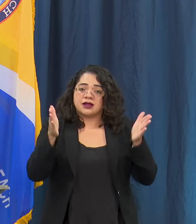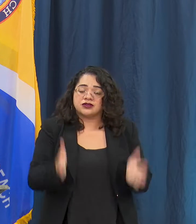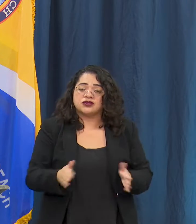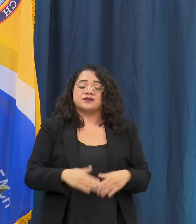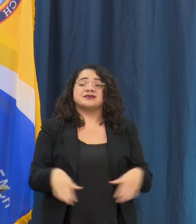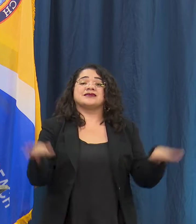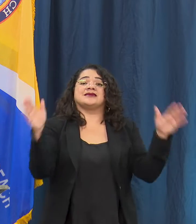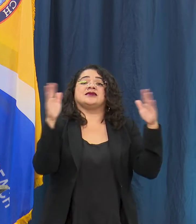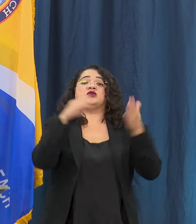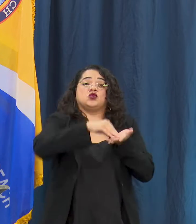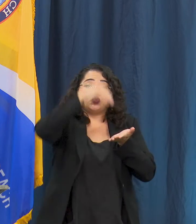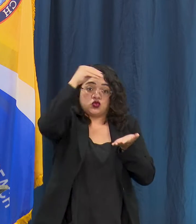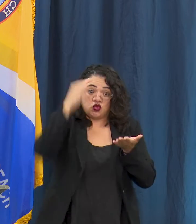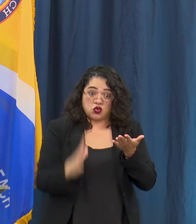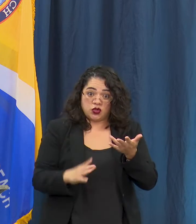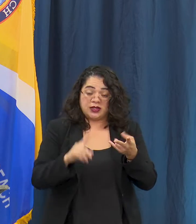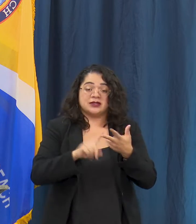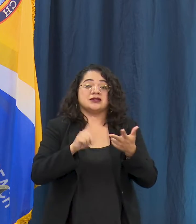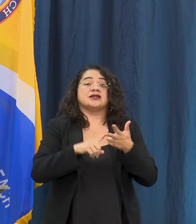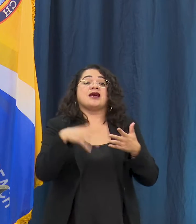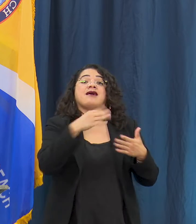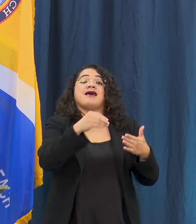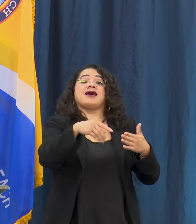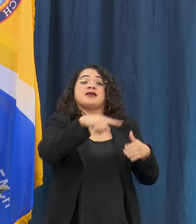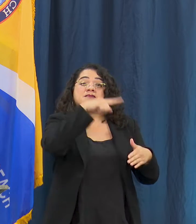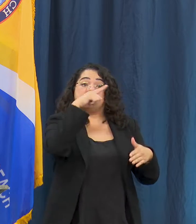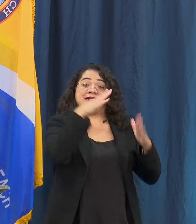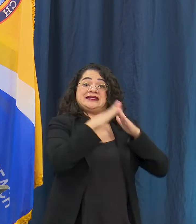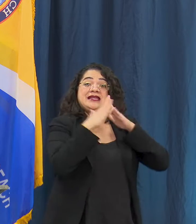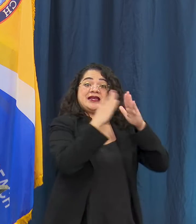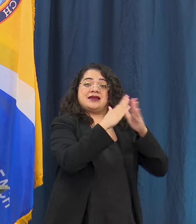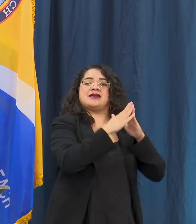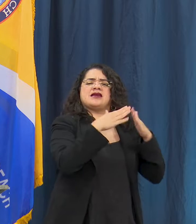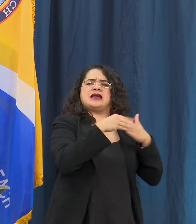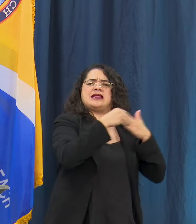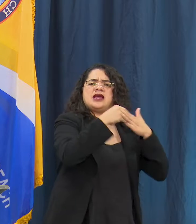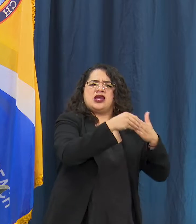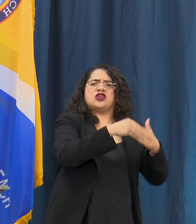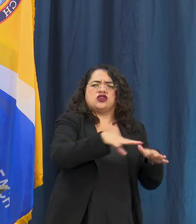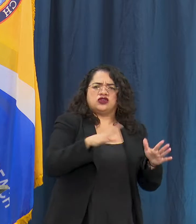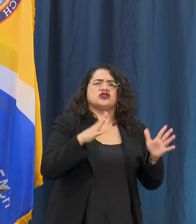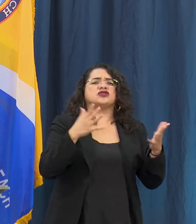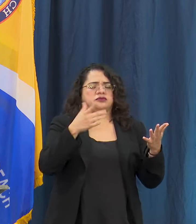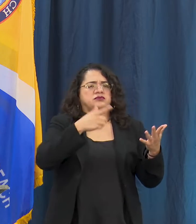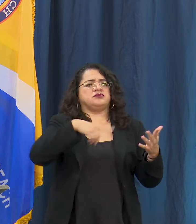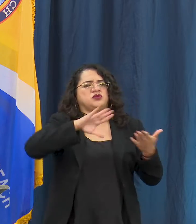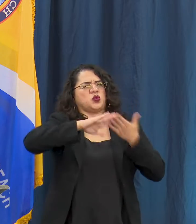address the crisis we're facing today. I will listen, dialogue, and then we will